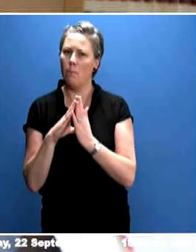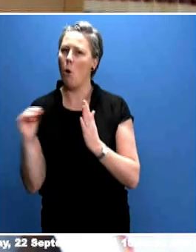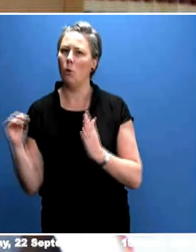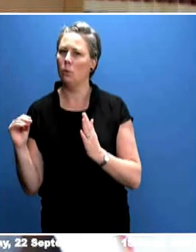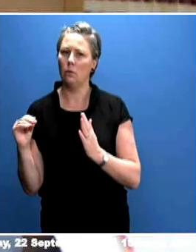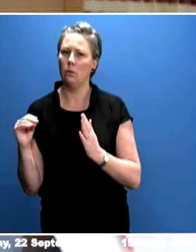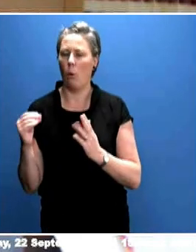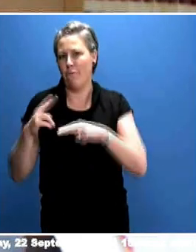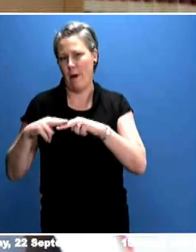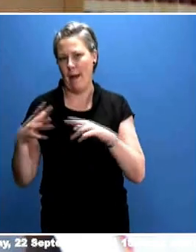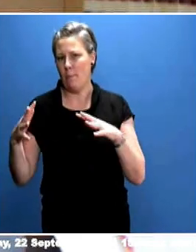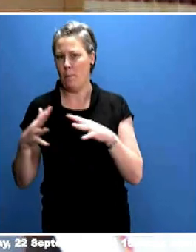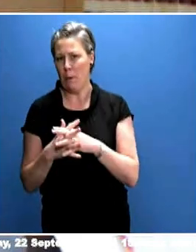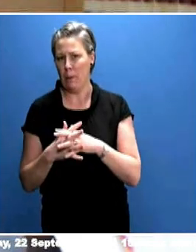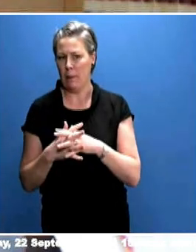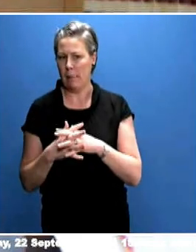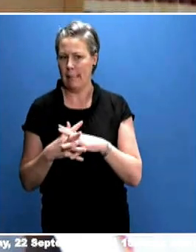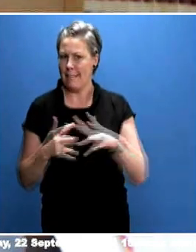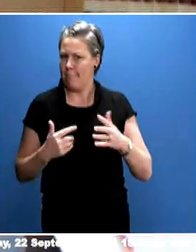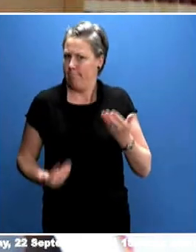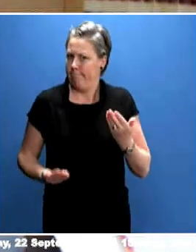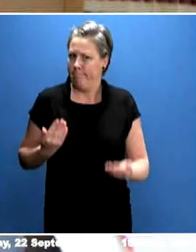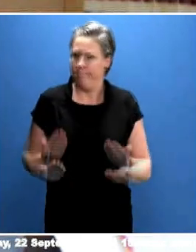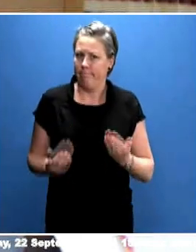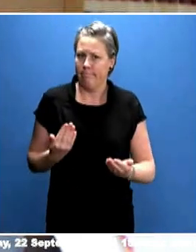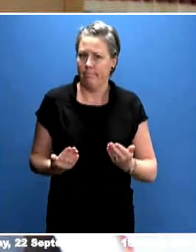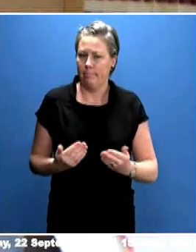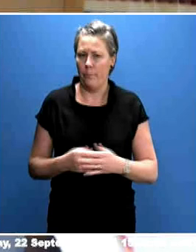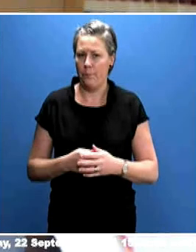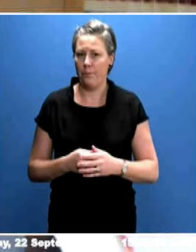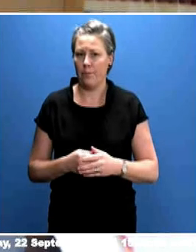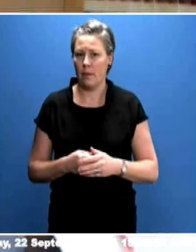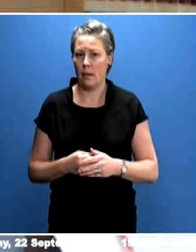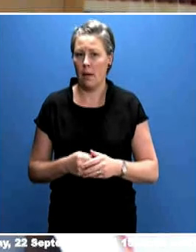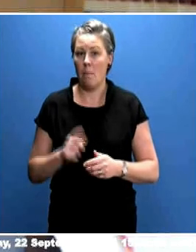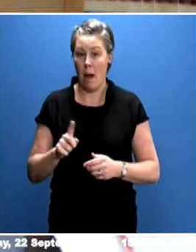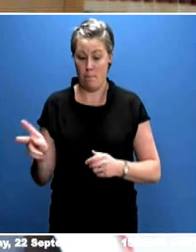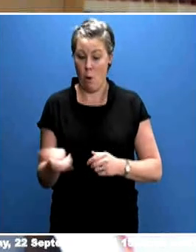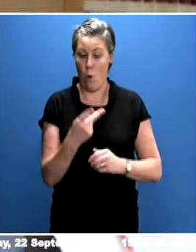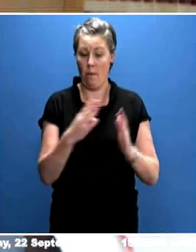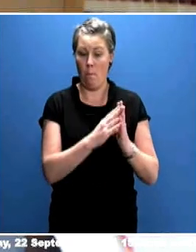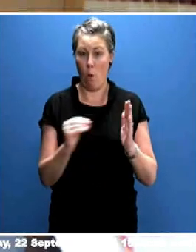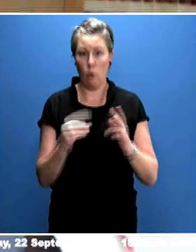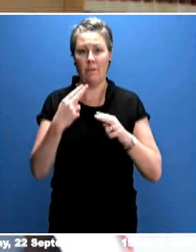from an Aboriginal perspective. We do use both these models in our residential care and we work closely